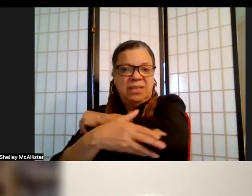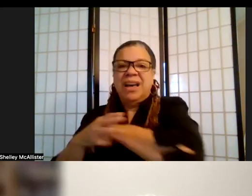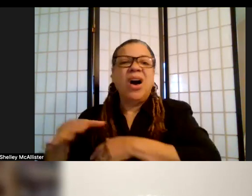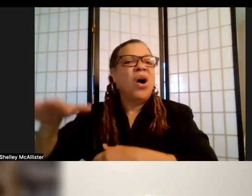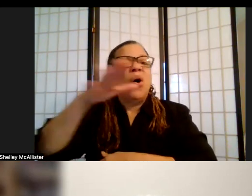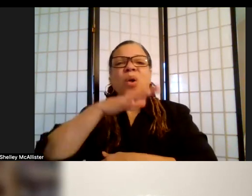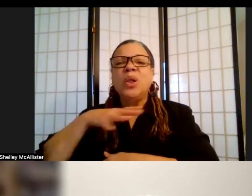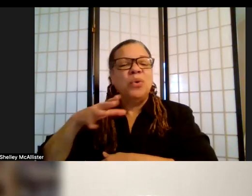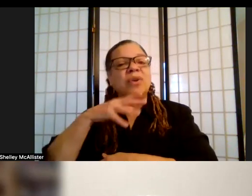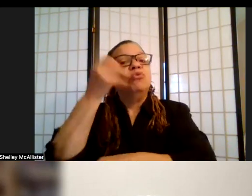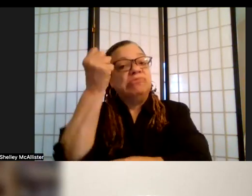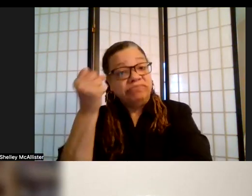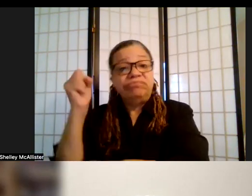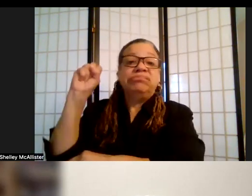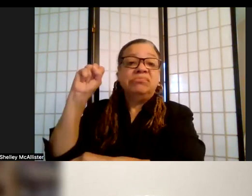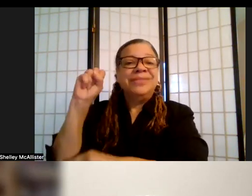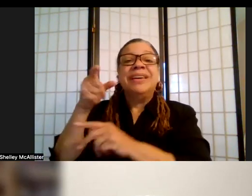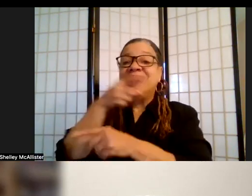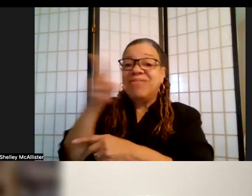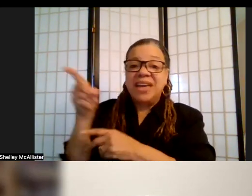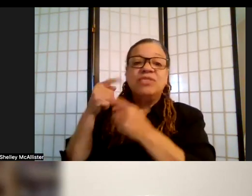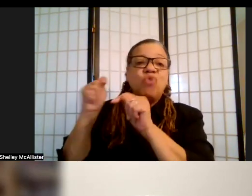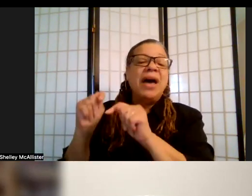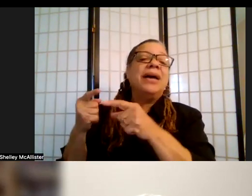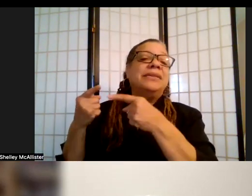or just just amazing people.